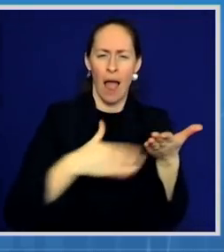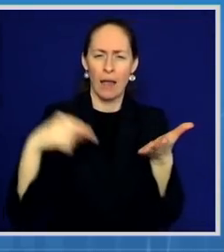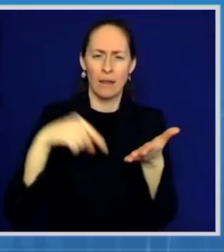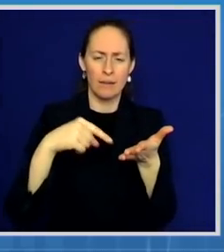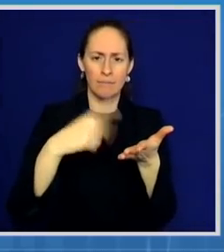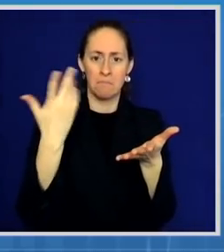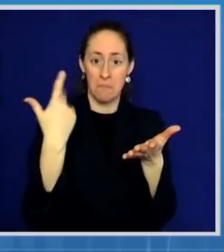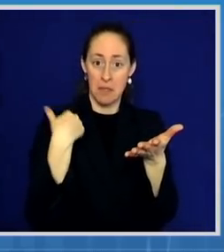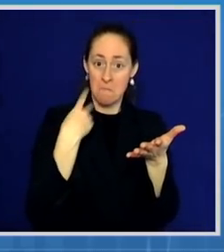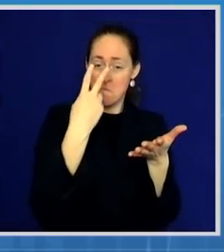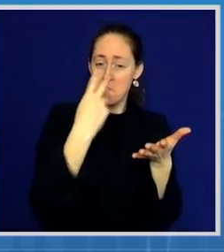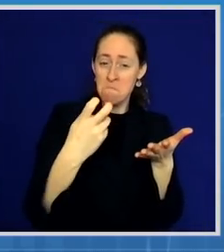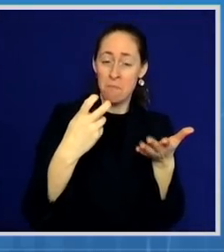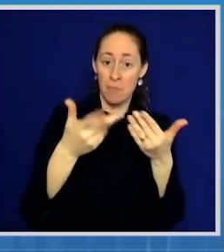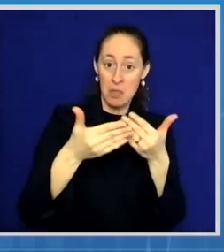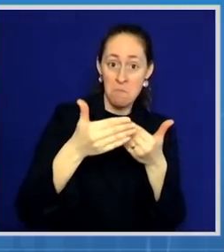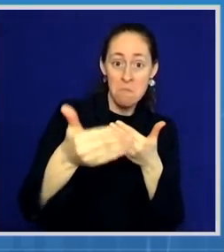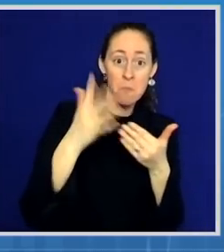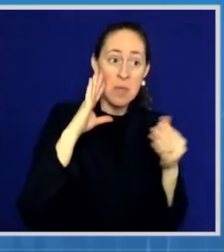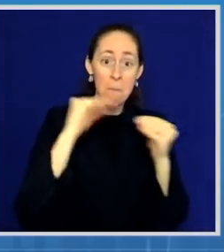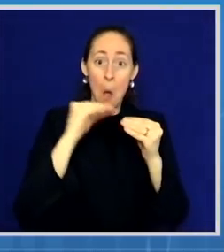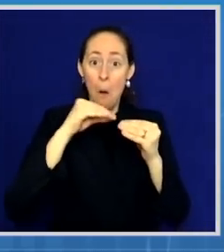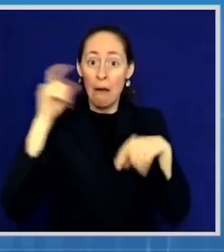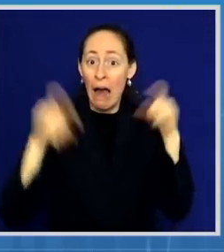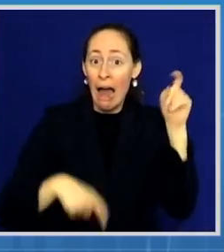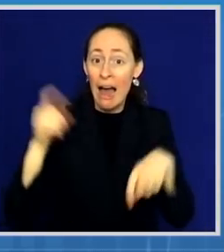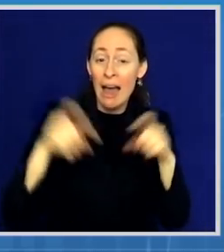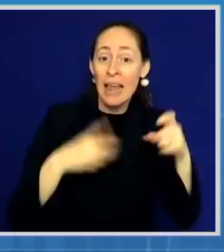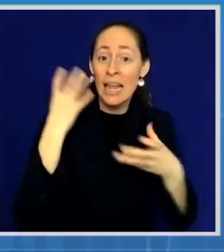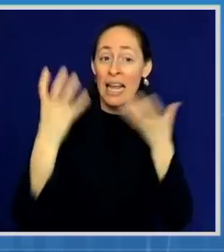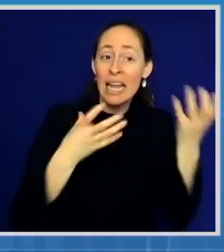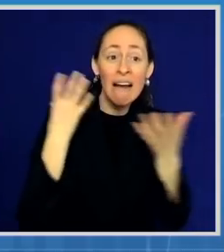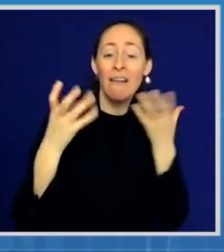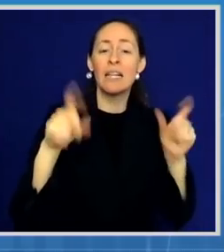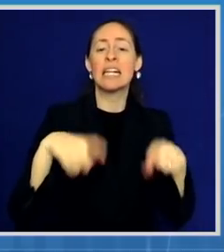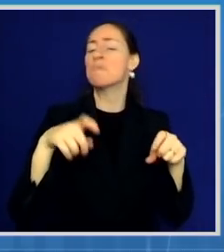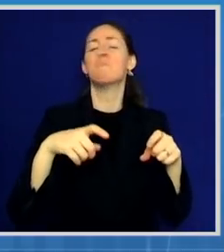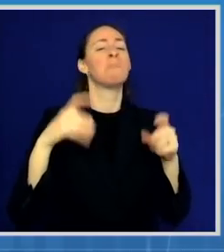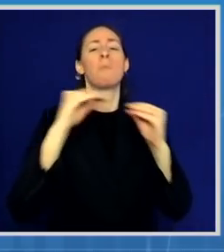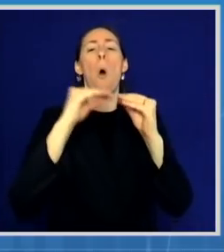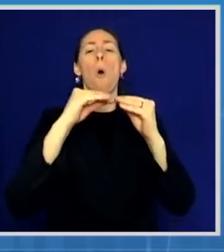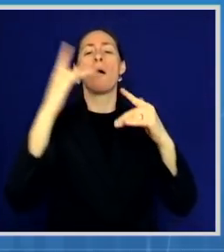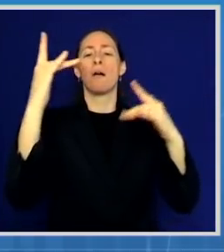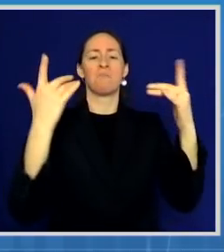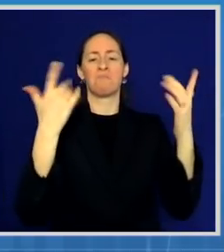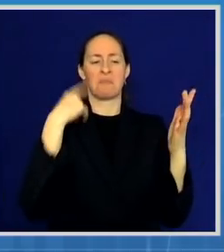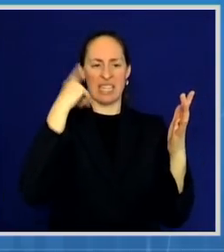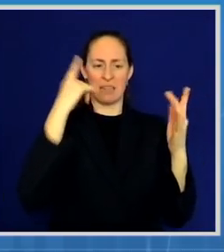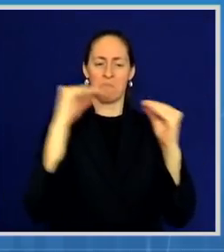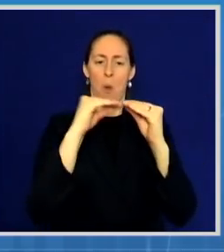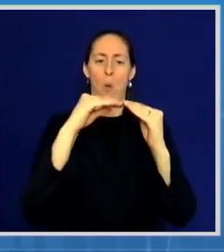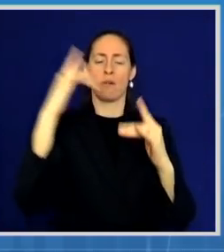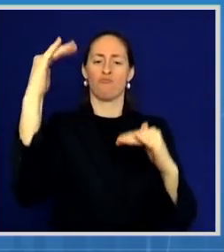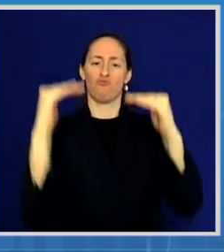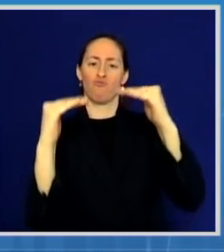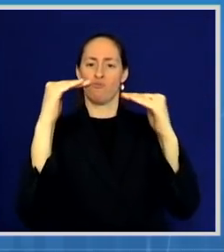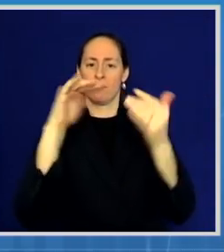between supply and demand, and that makes it even more important that we make it easier for people to get vaccinated.